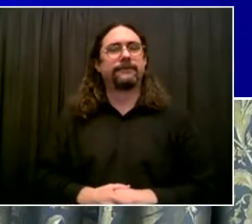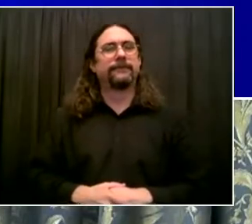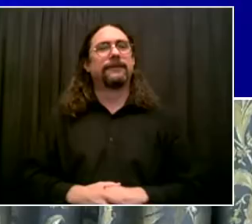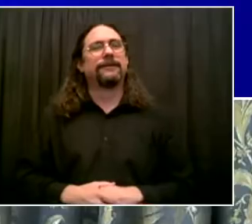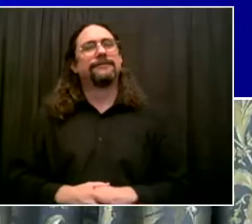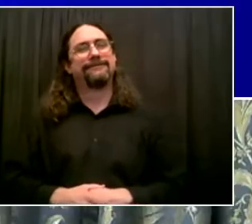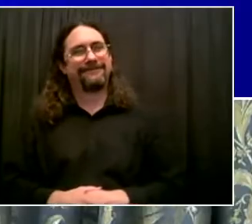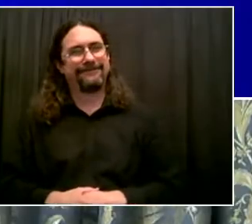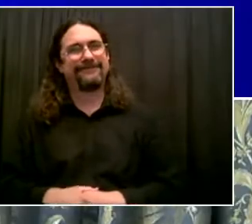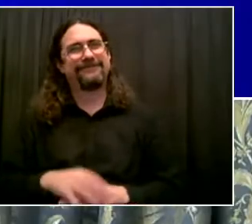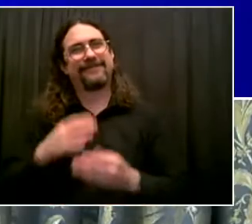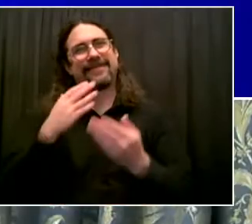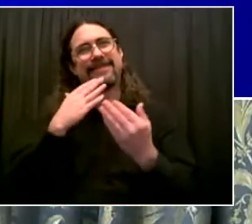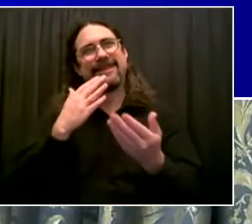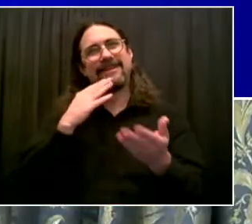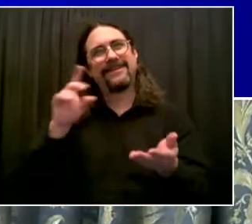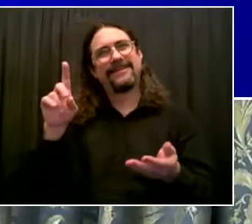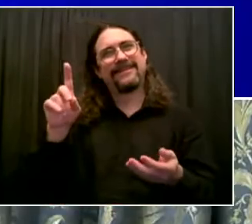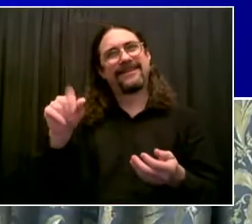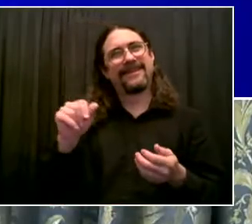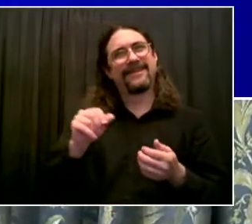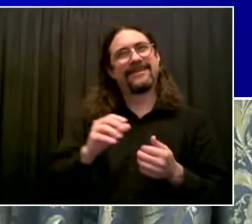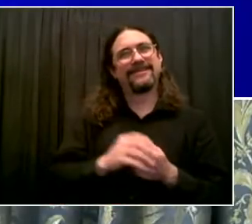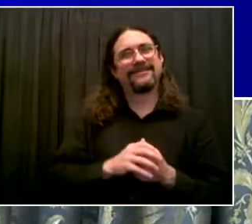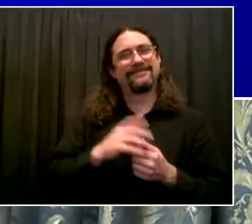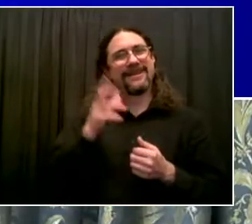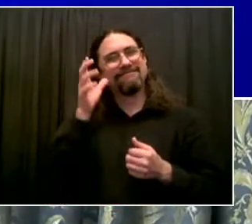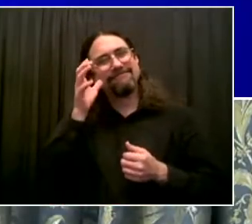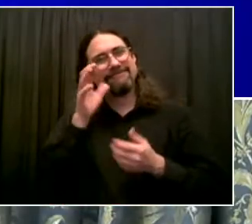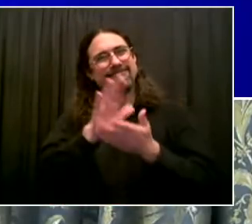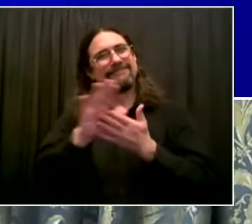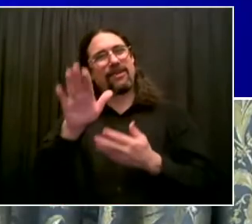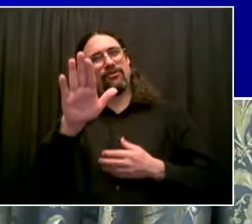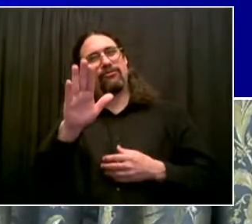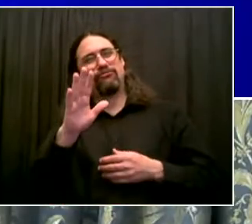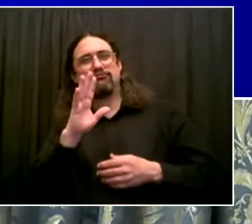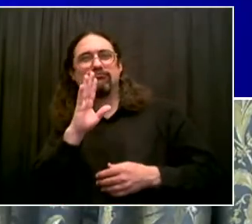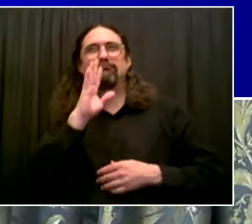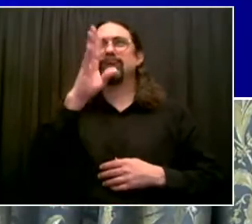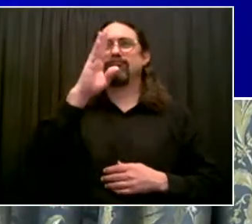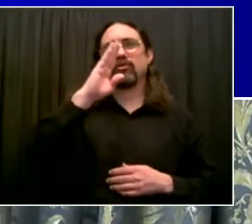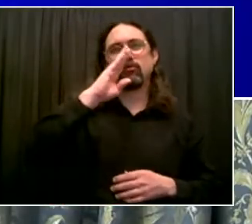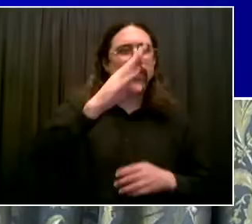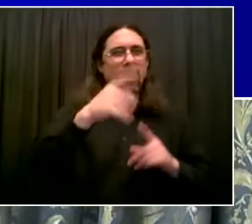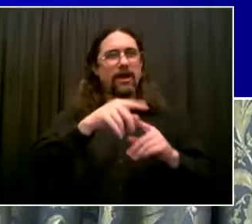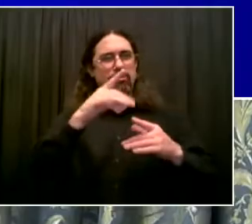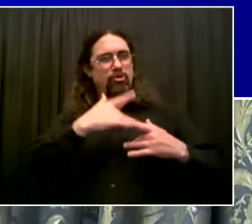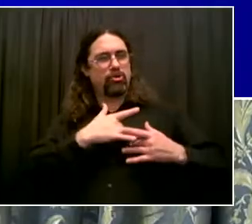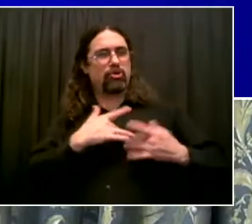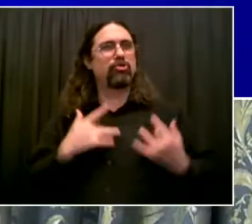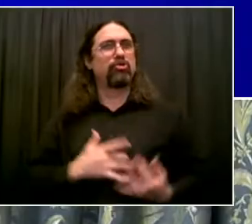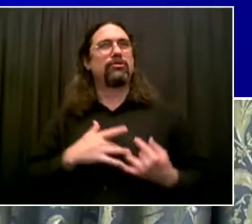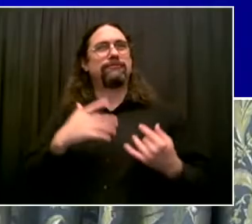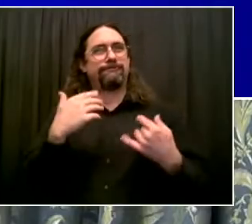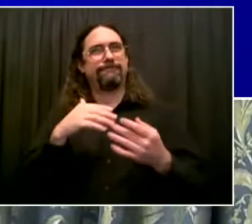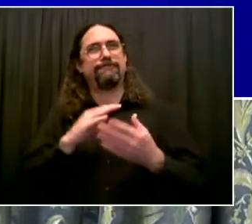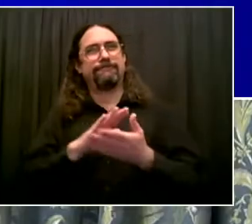THANK YOU VERY MUCH DISTRICT ATTORNEY AND THA YNKOU. YOU ALWAYS SPEAK FROM THE HEART AND I WANT TO CONGRATULATE YOU